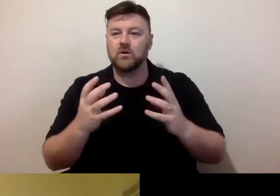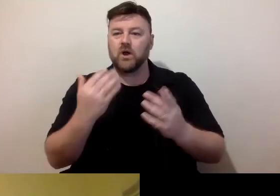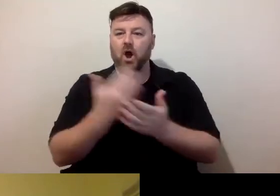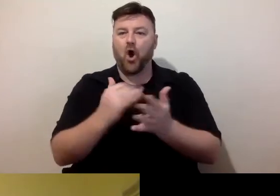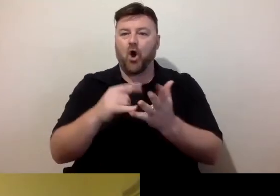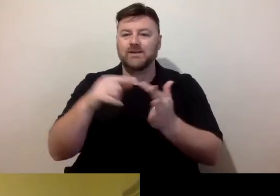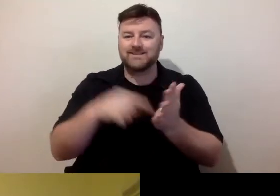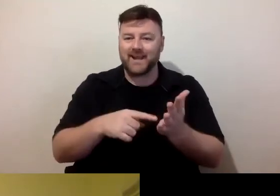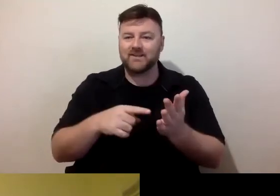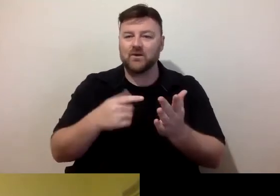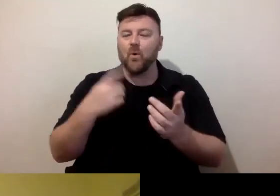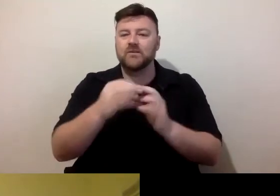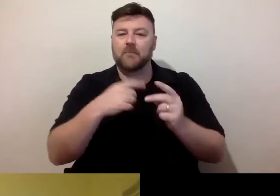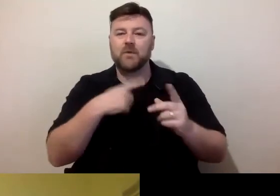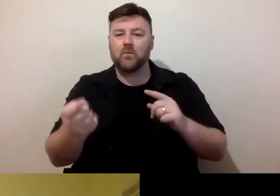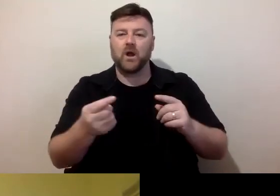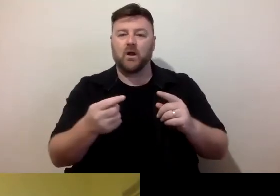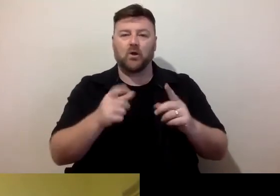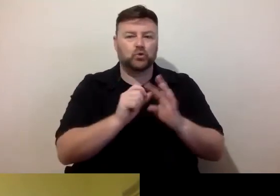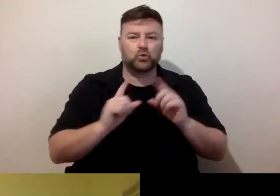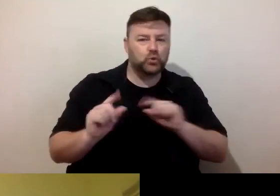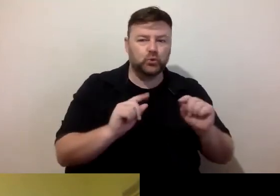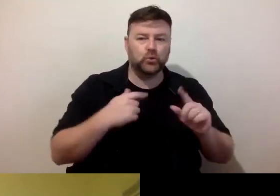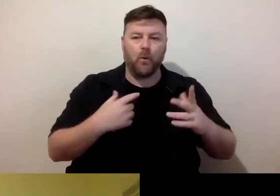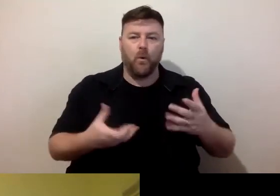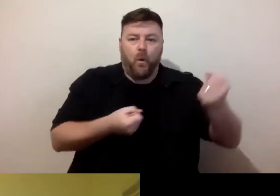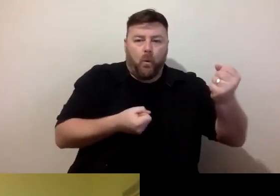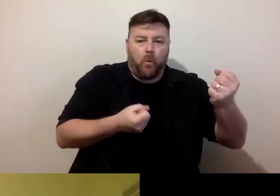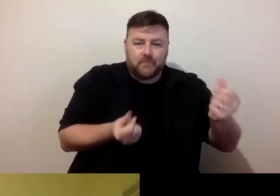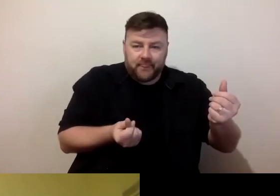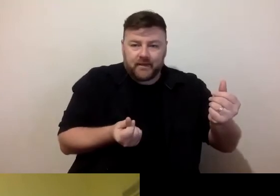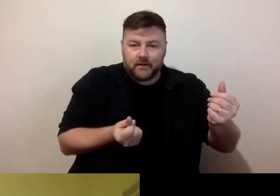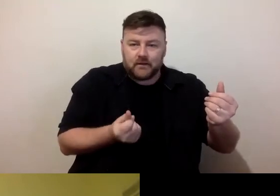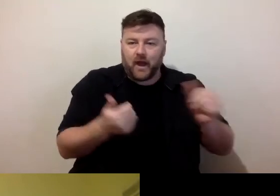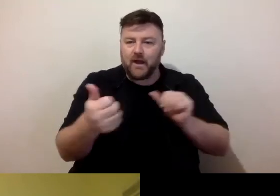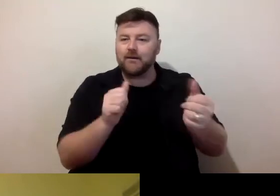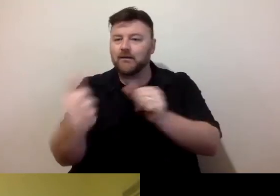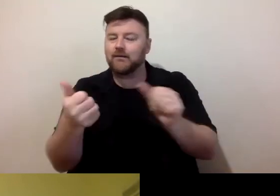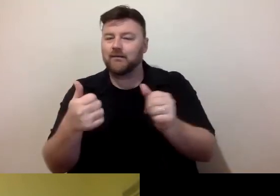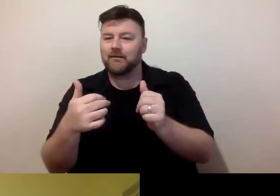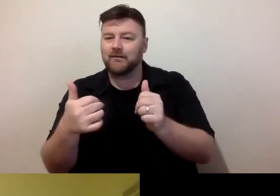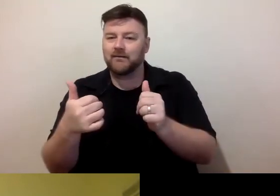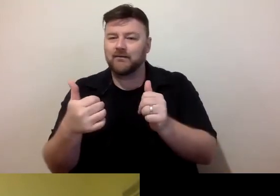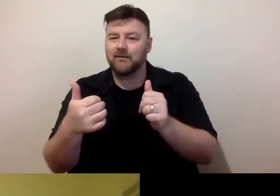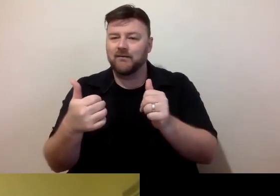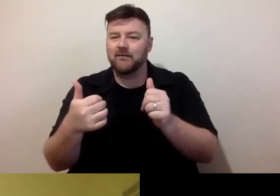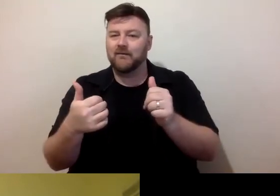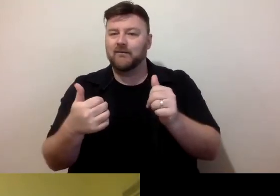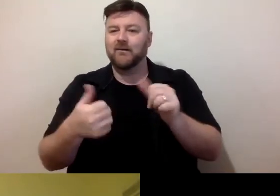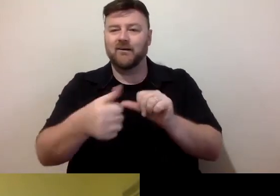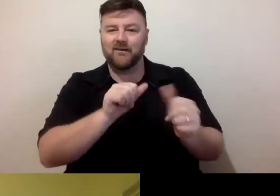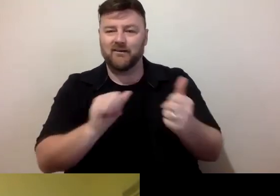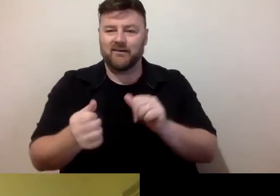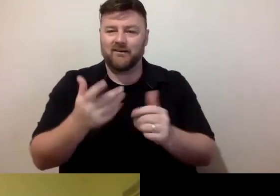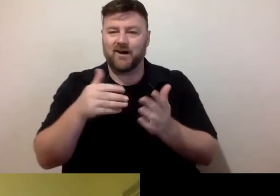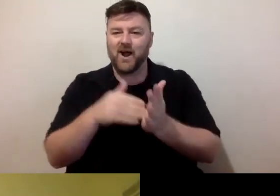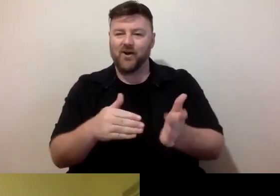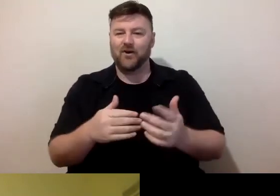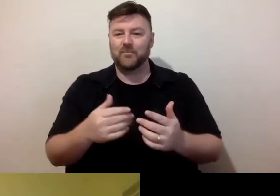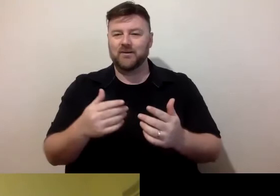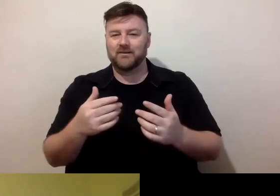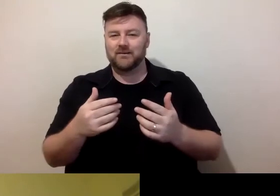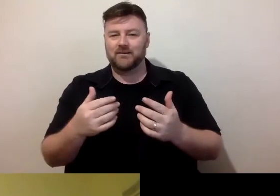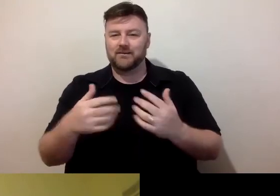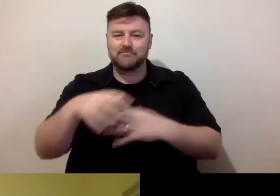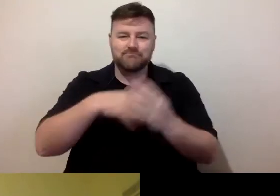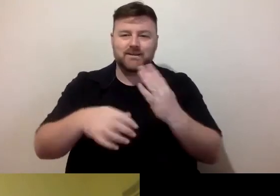or "I'll do that thing" - that twofold skill base of seeing the